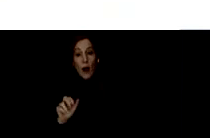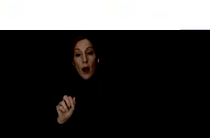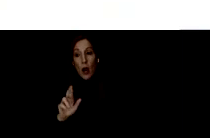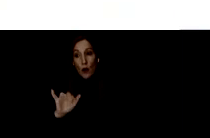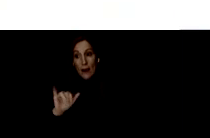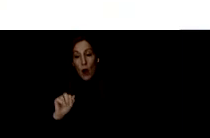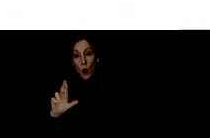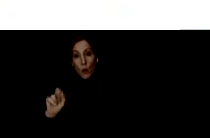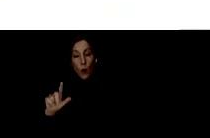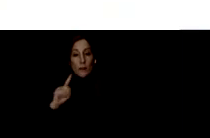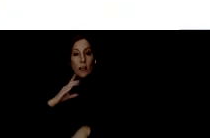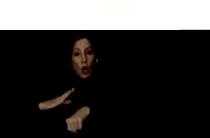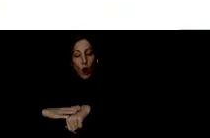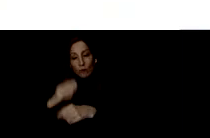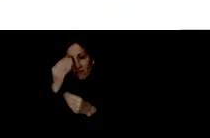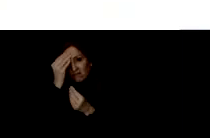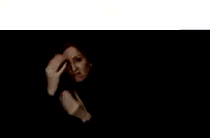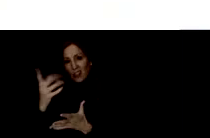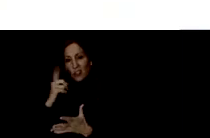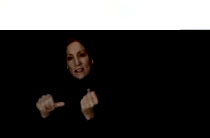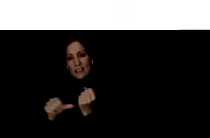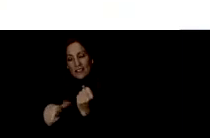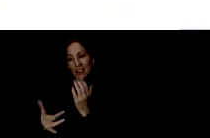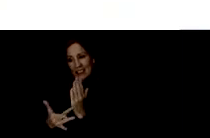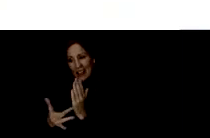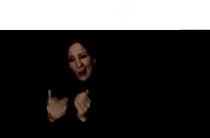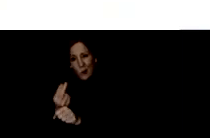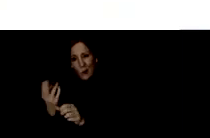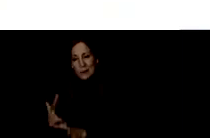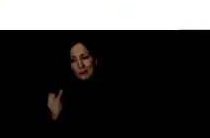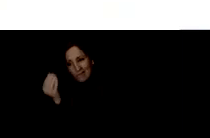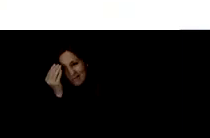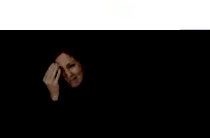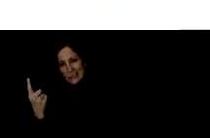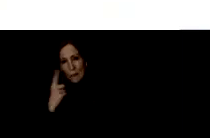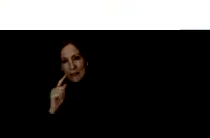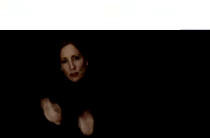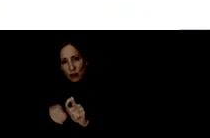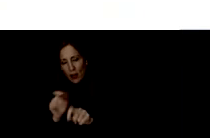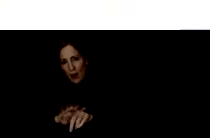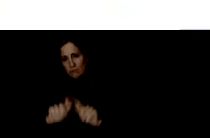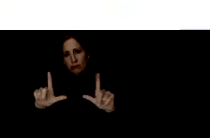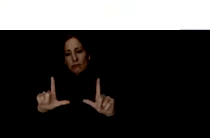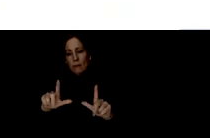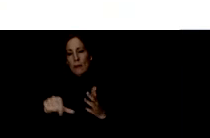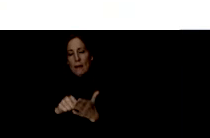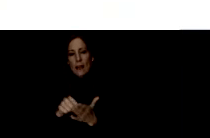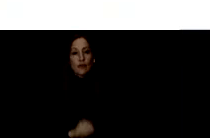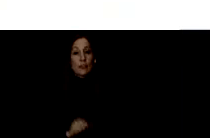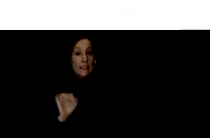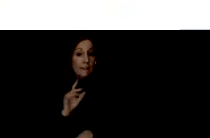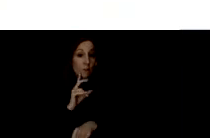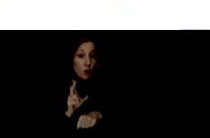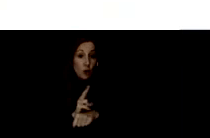to help indicate to the assistive-technology user that something changed on the page. If you are using any unique widgets,